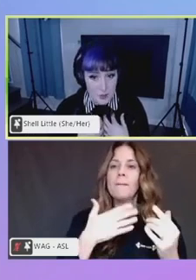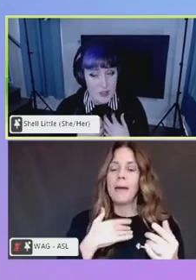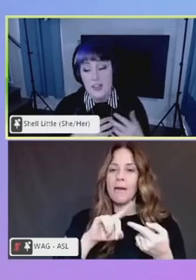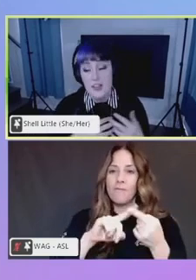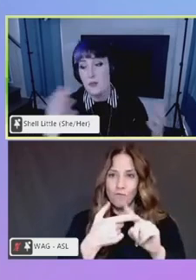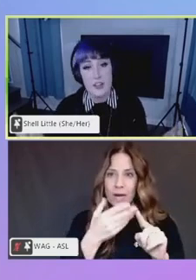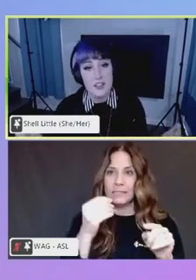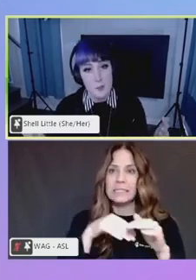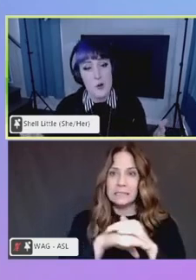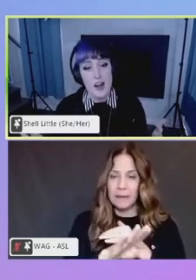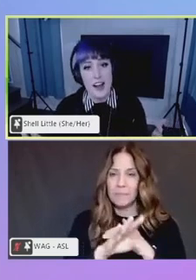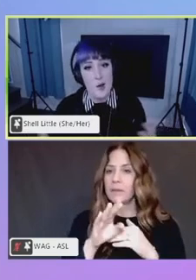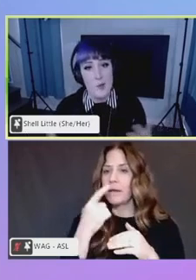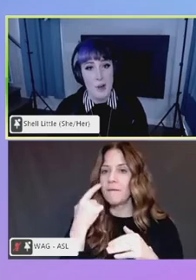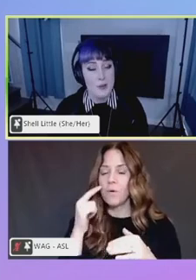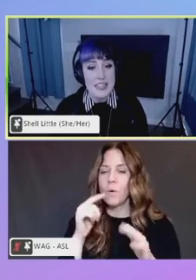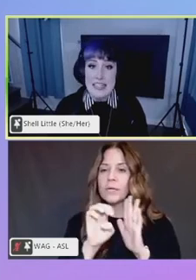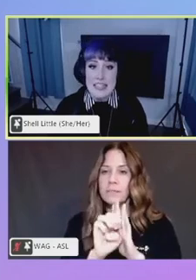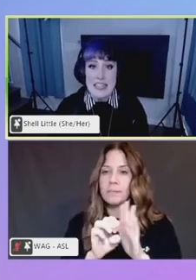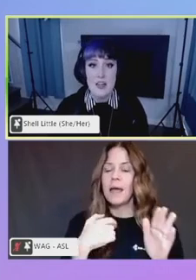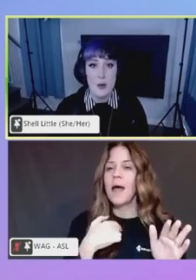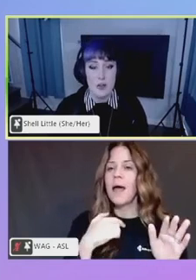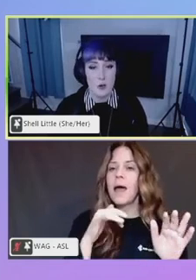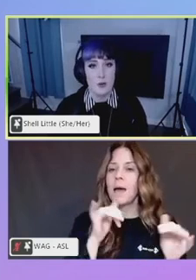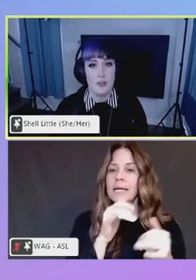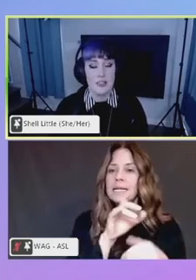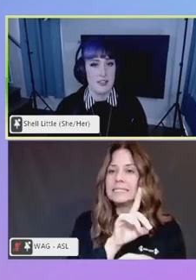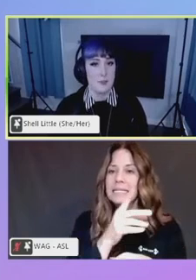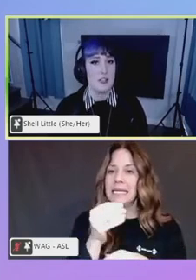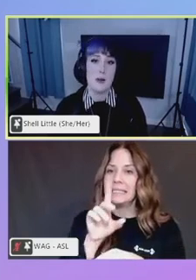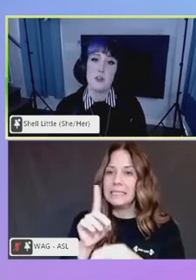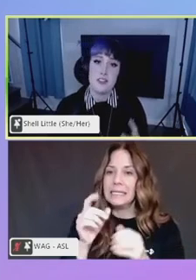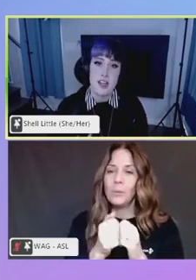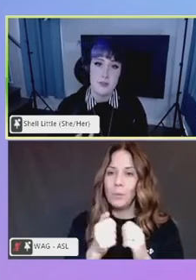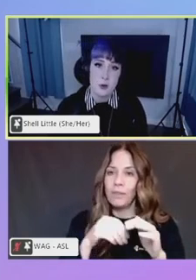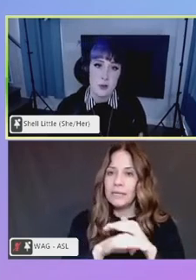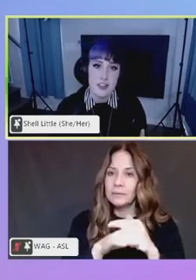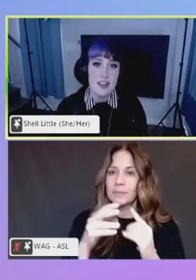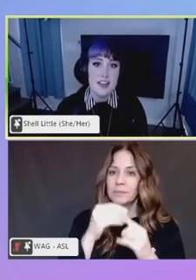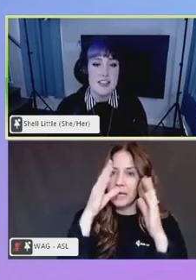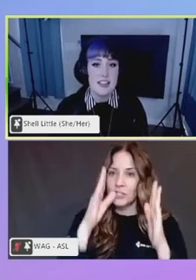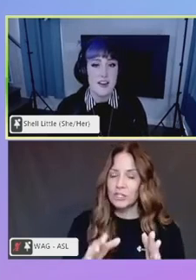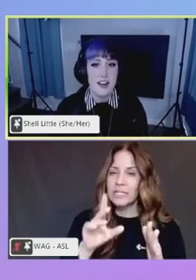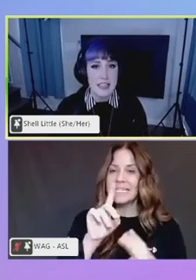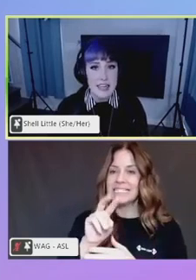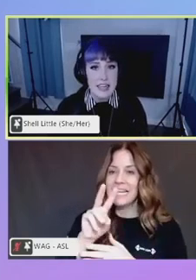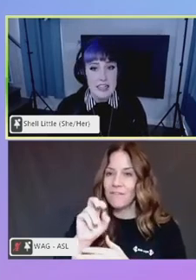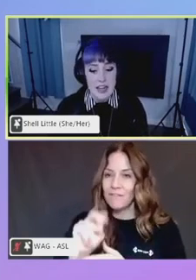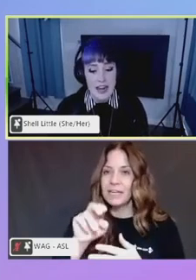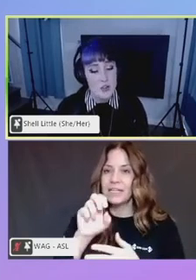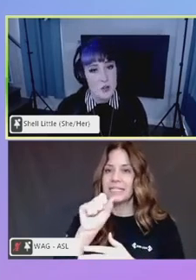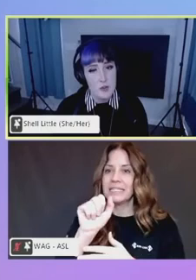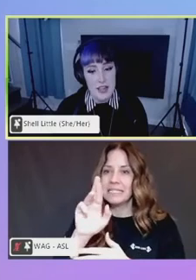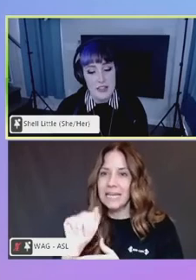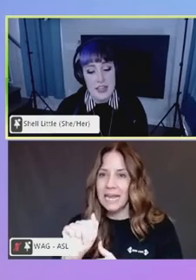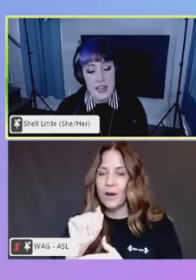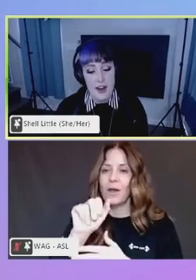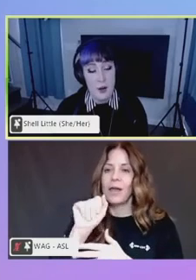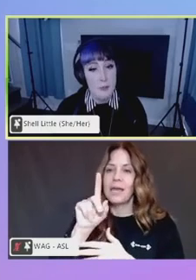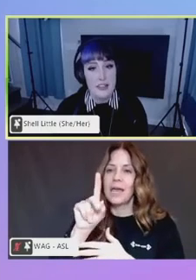There's a lot of resources online for the. But find a accessibility professionals group. I'm lucky that my friends and accessibility for example, I